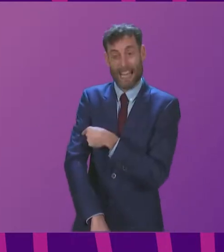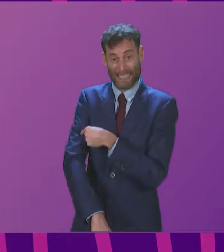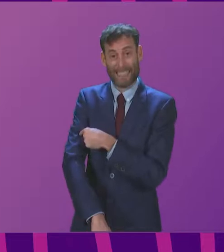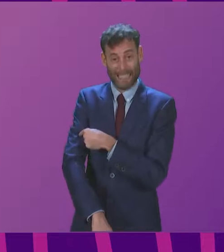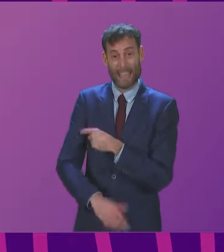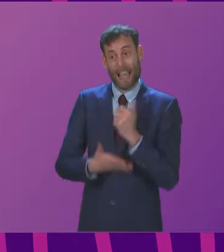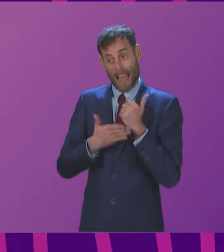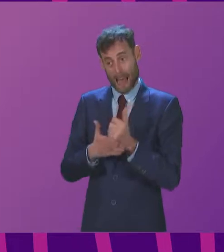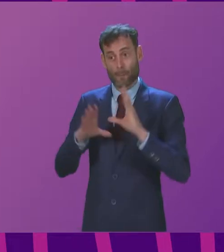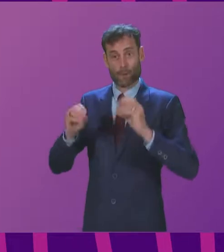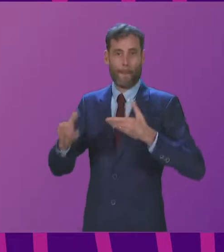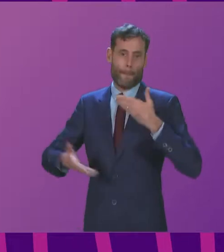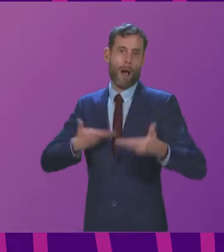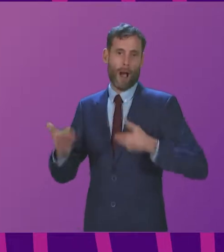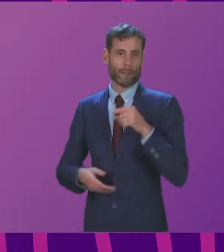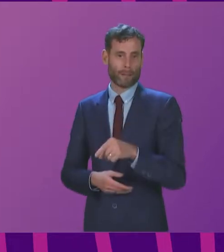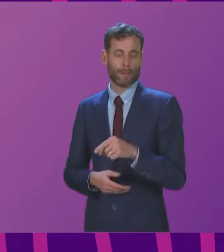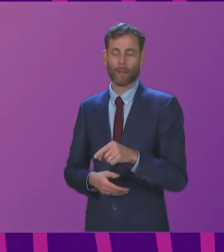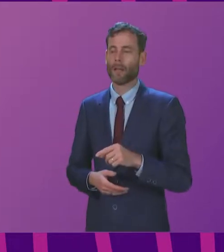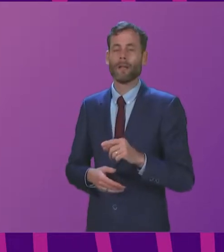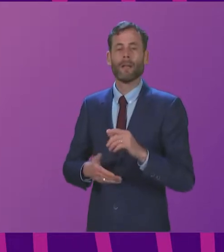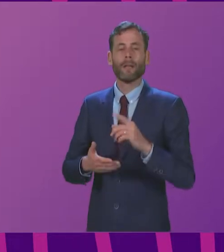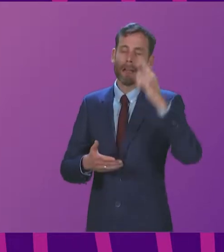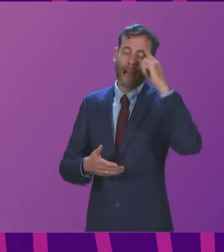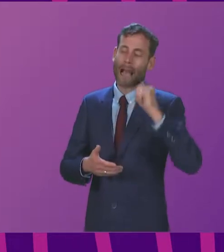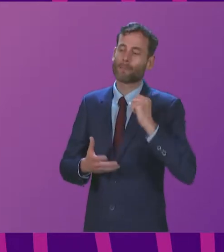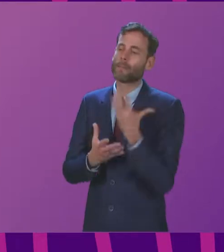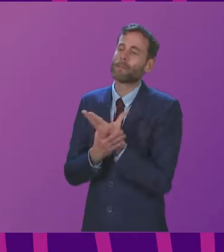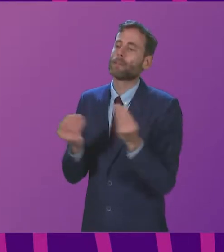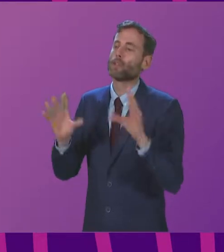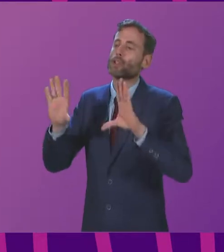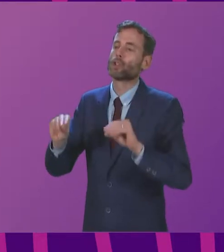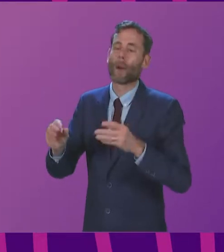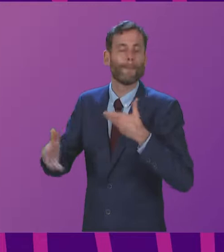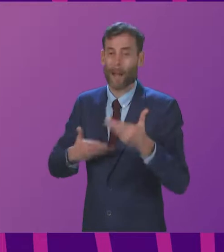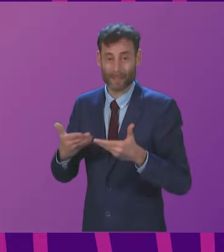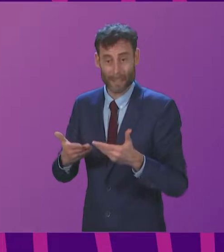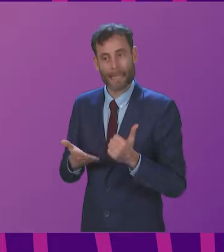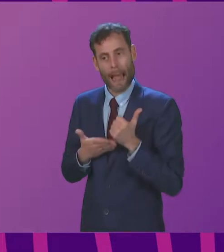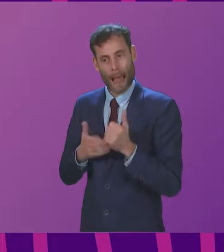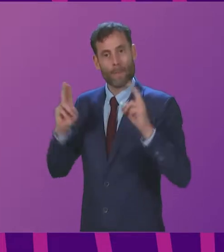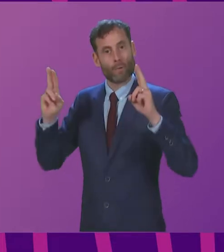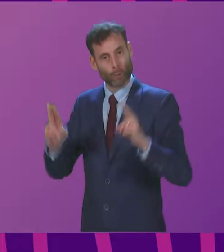transmission—nothing completely eradicates it—but they reduce it, so if we ensure that